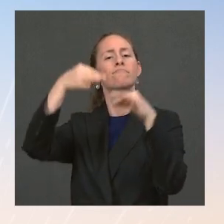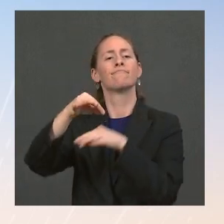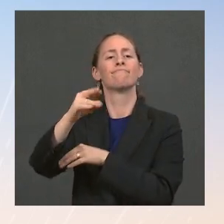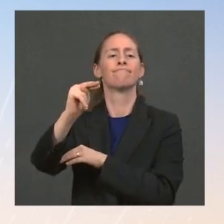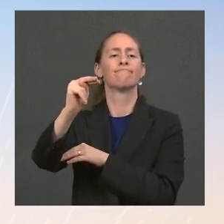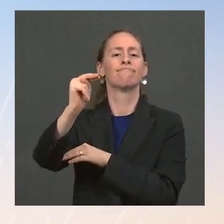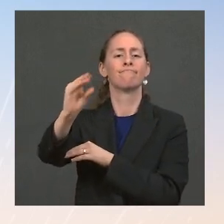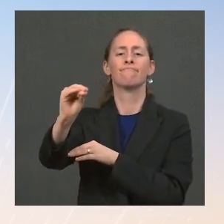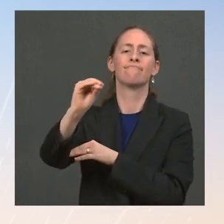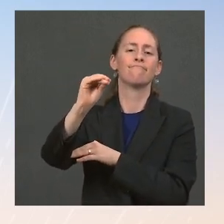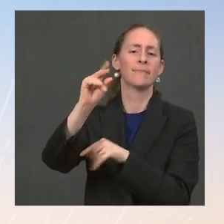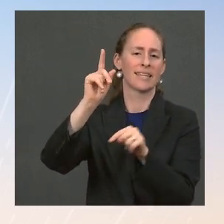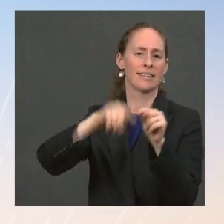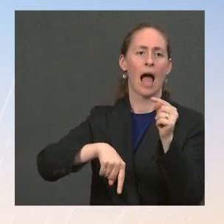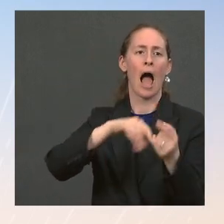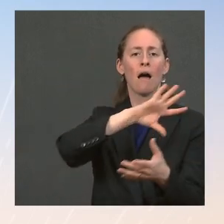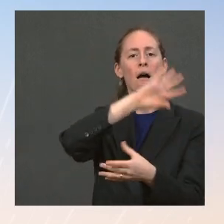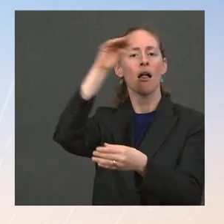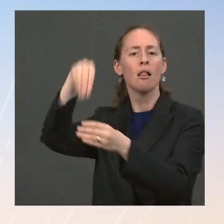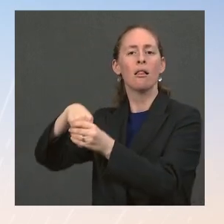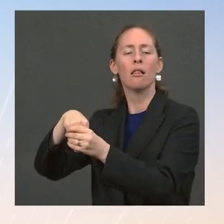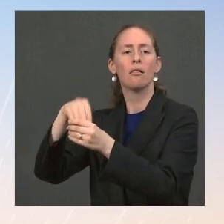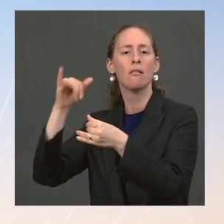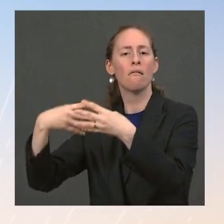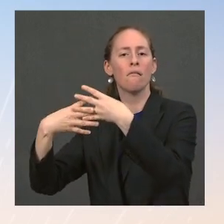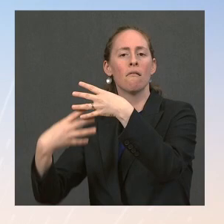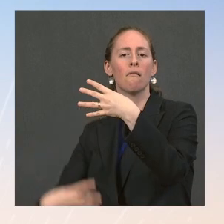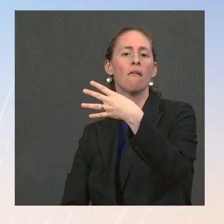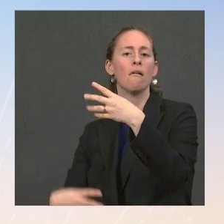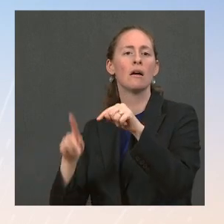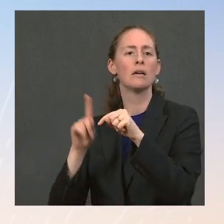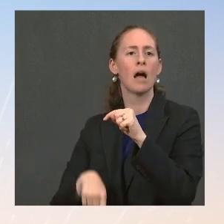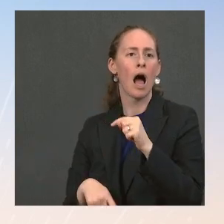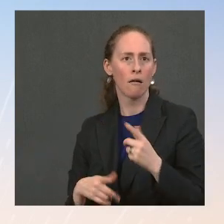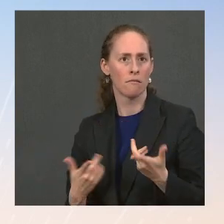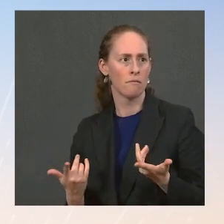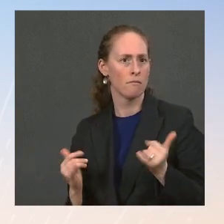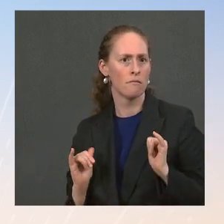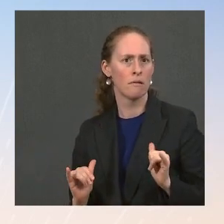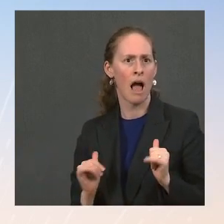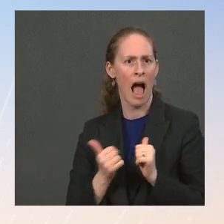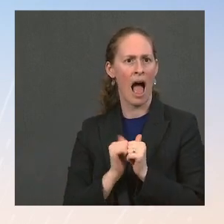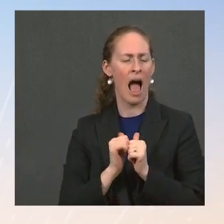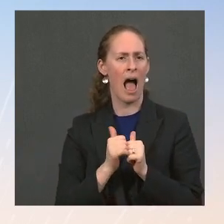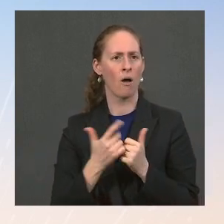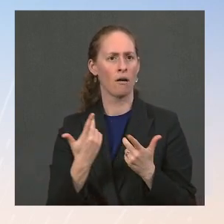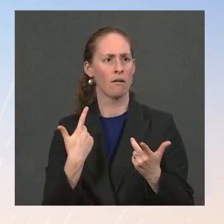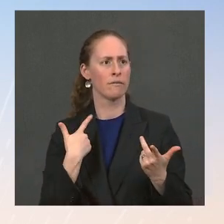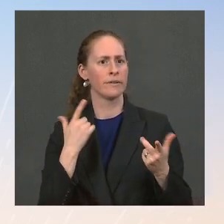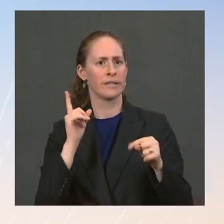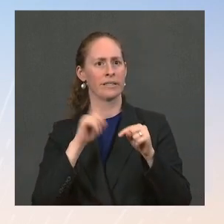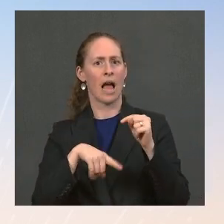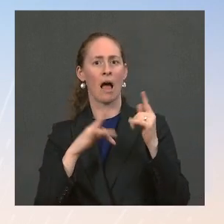In order to overrule a parliamentarian, it is not just waving a magic wand. It requires a majority of votes in the Senate,